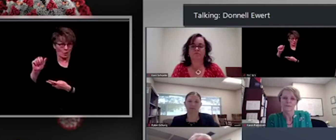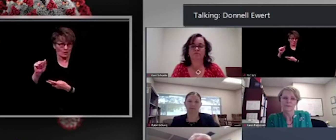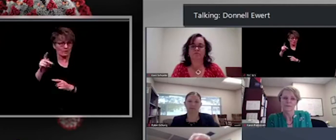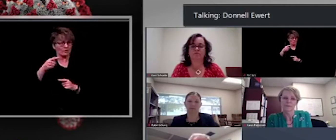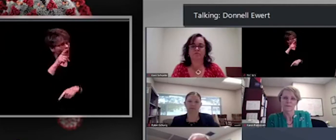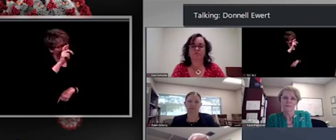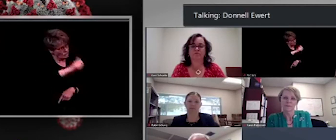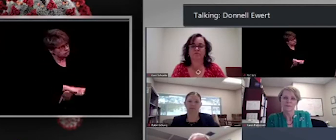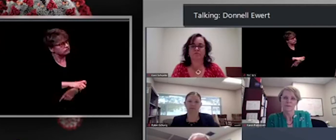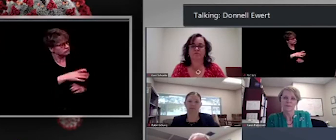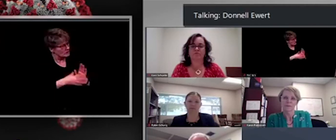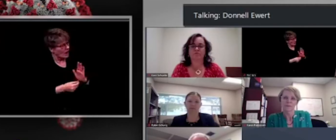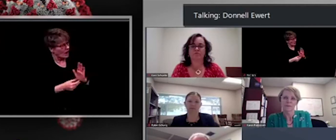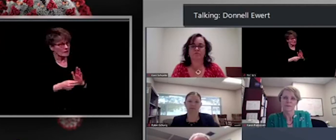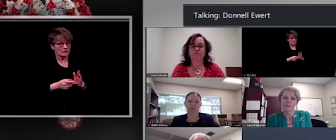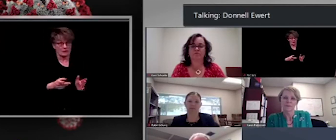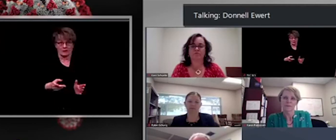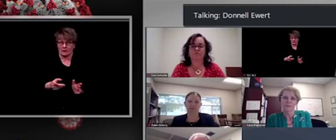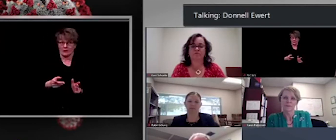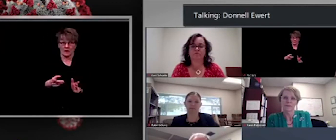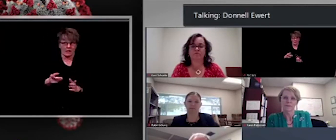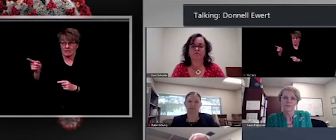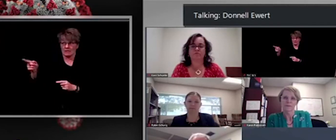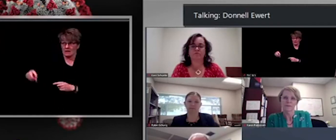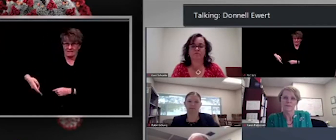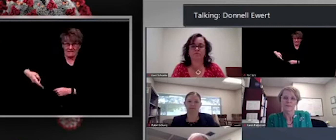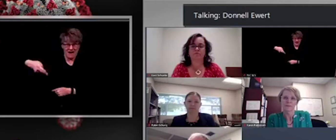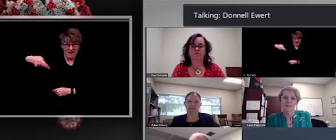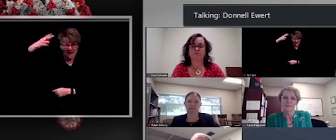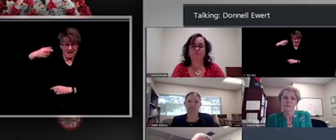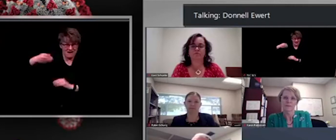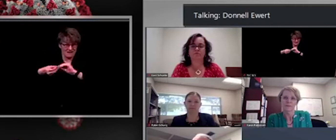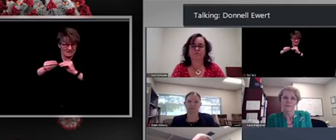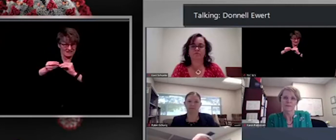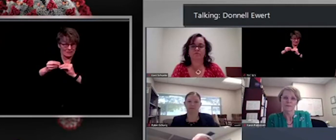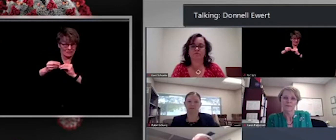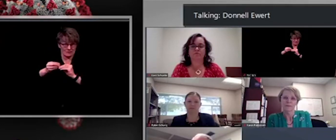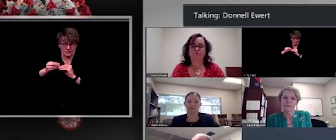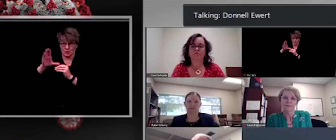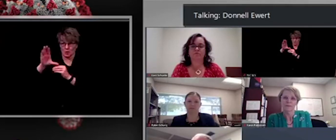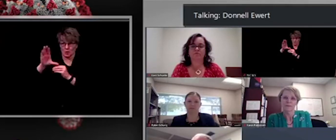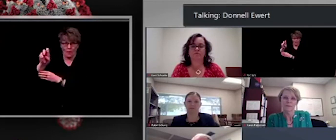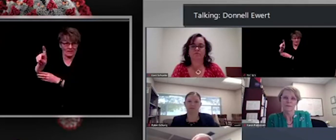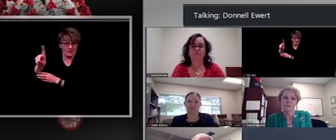they're using are probably in the best interest of our population. Their new case rate per